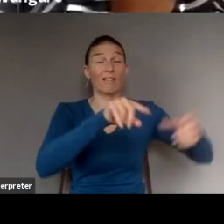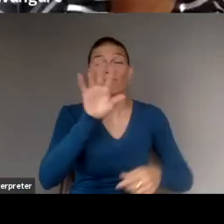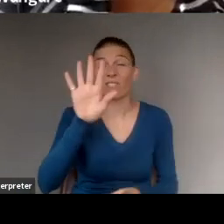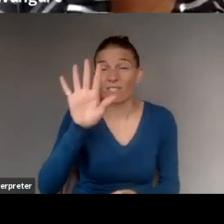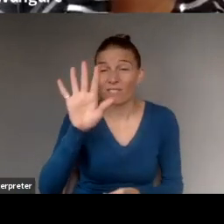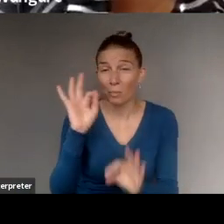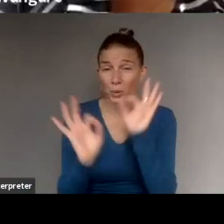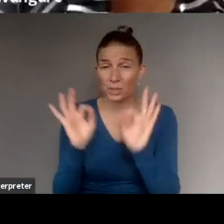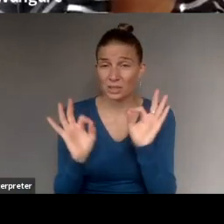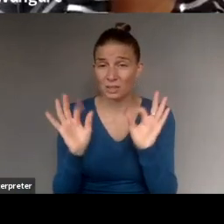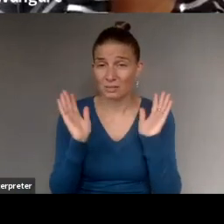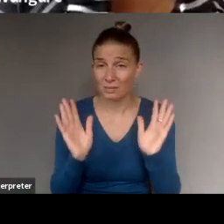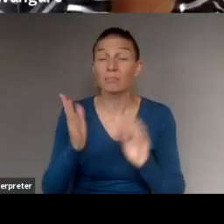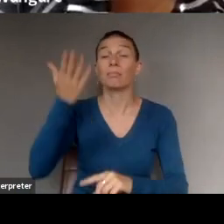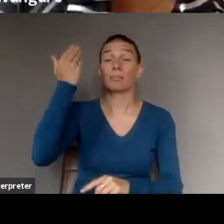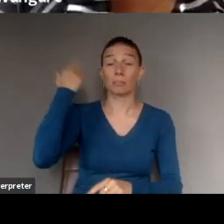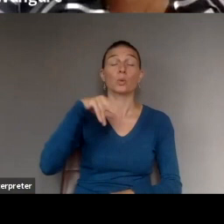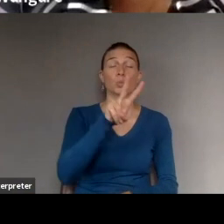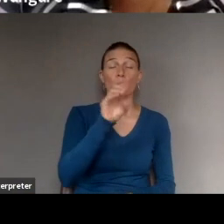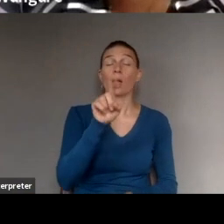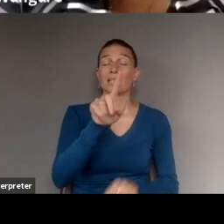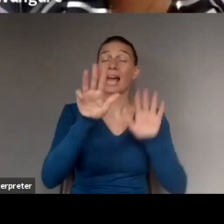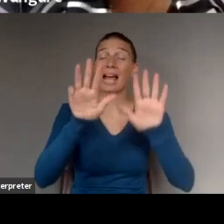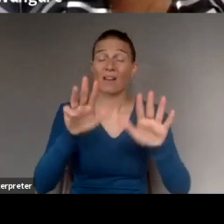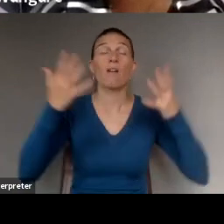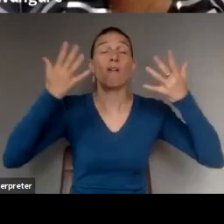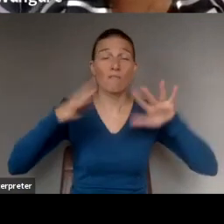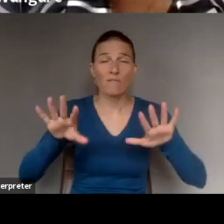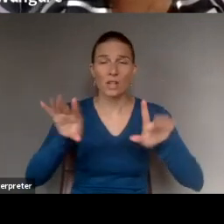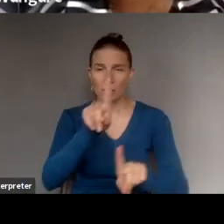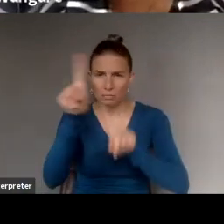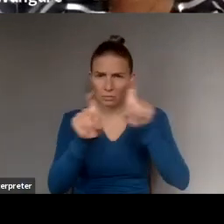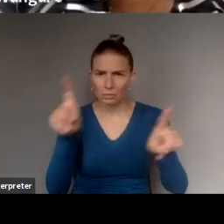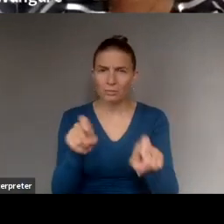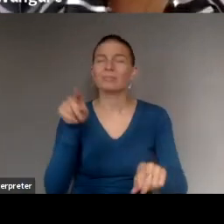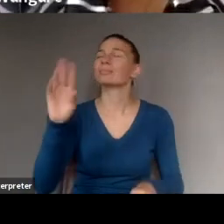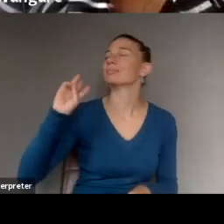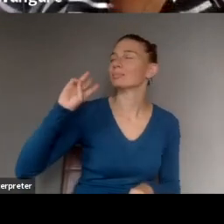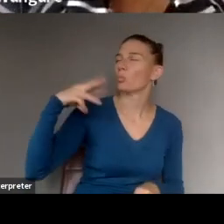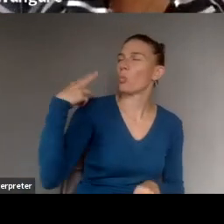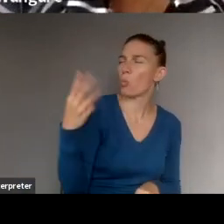and in the census the disability data was collected using Washington short set of questions.